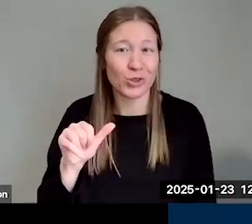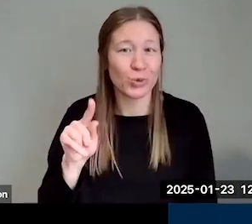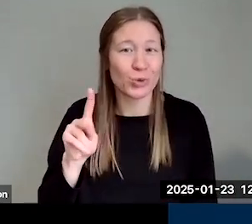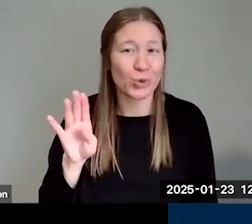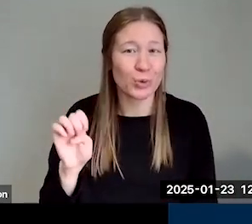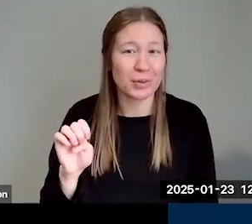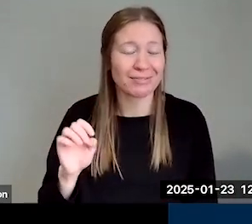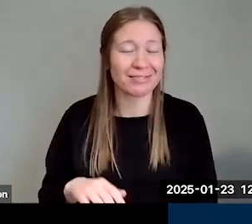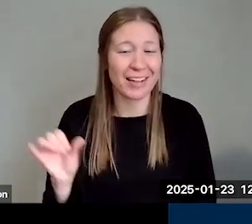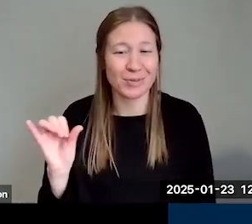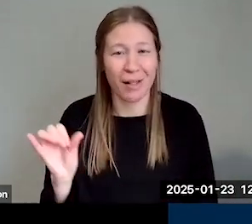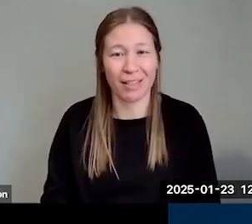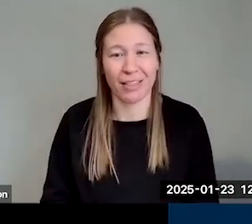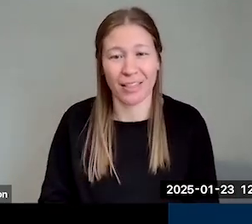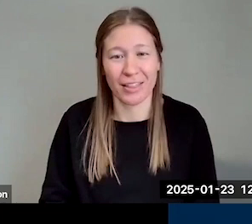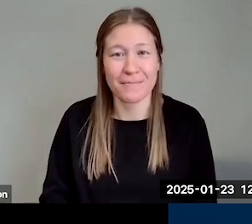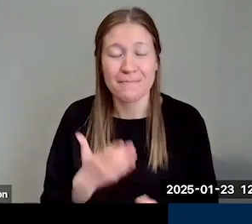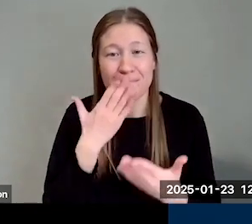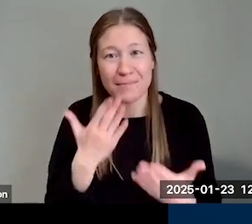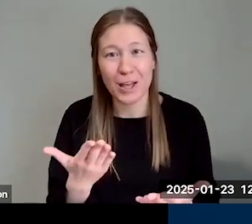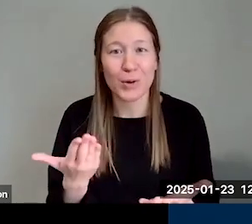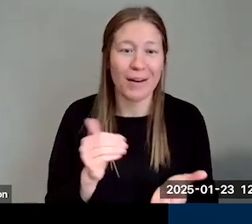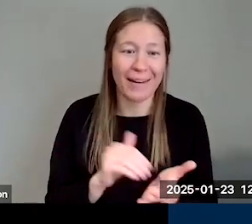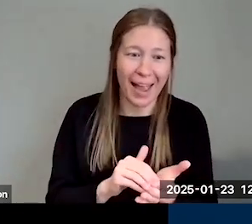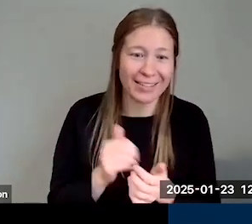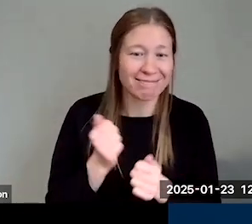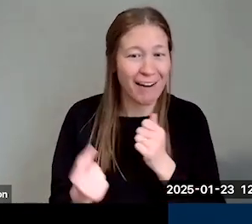And finally, thank you to all of you for joining us,